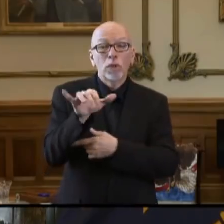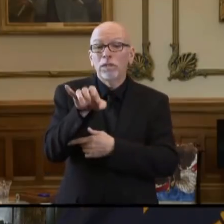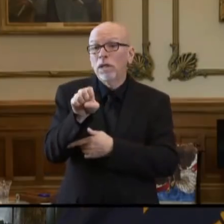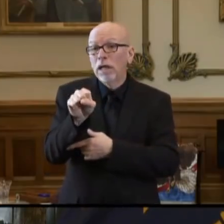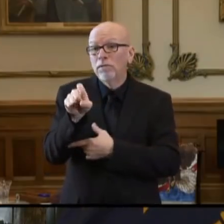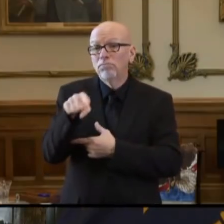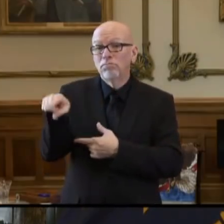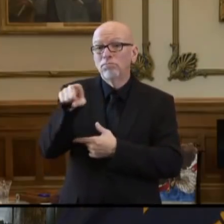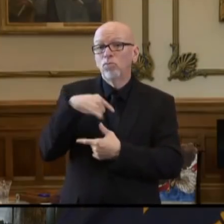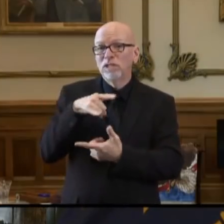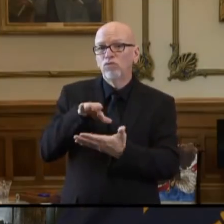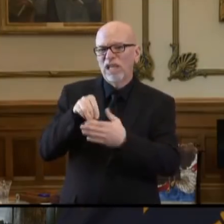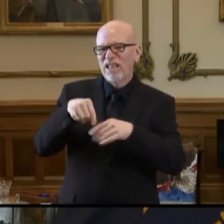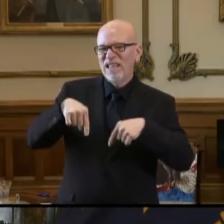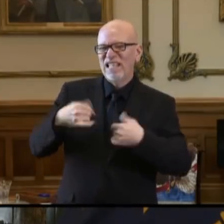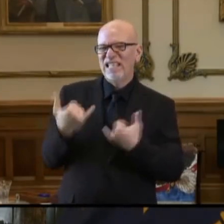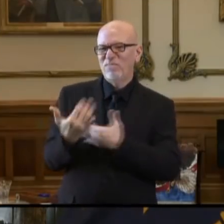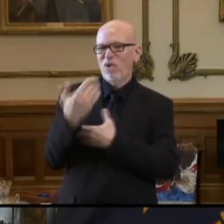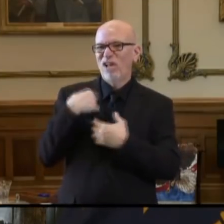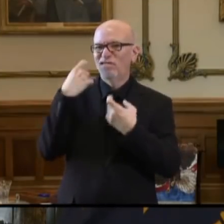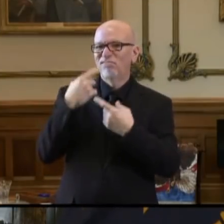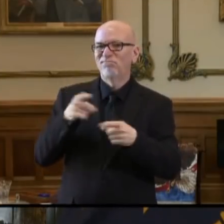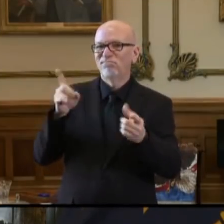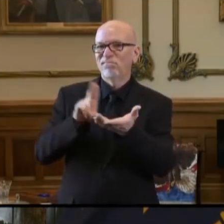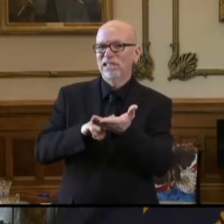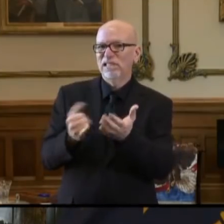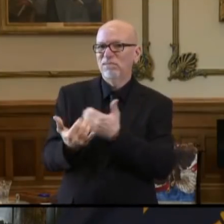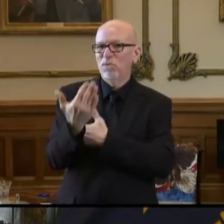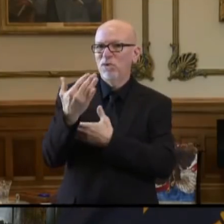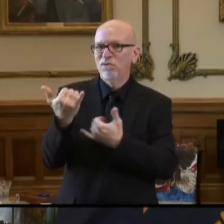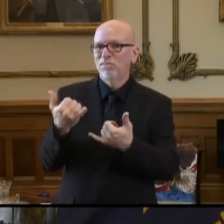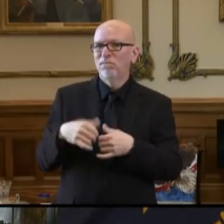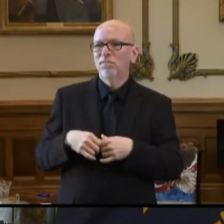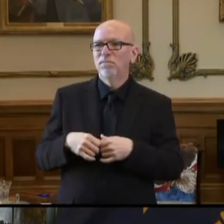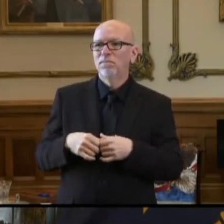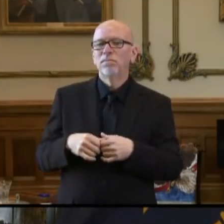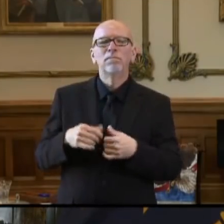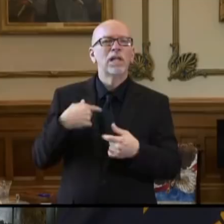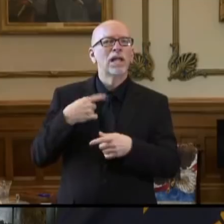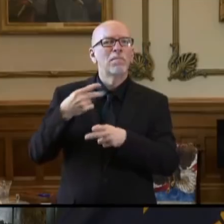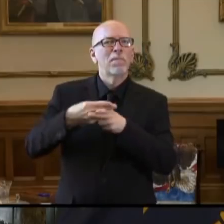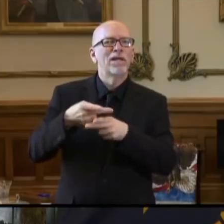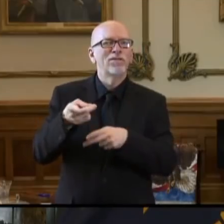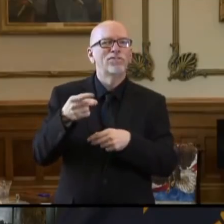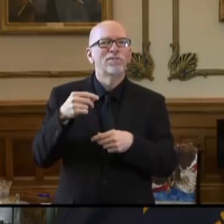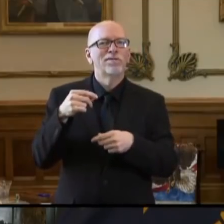DURING THIS STRETCH THAT THEY WILL VOLUNTEER THEIR TIME AND SOME OTHER NEEDED AREAS. SO YES, THEY ARE ADDRESSED IN THIS